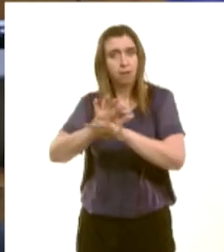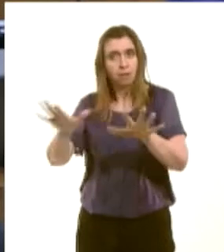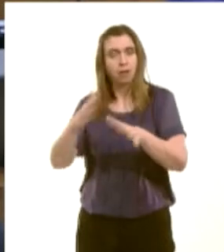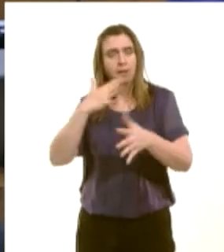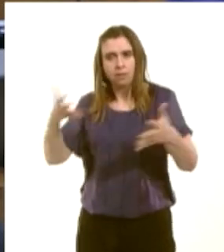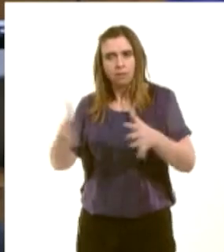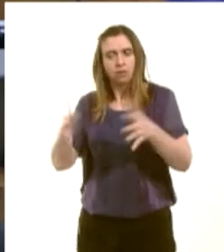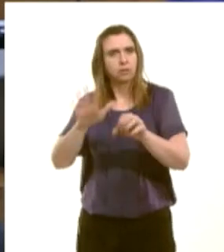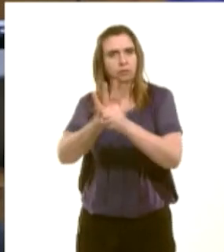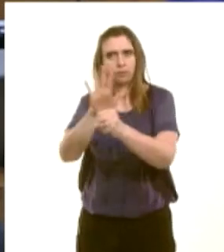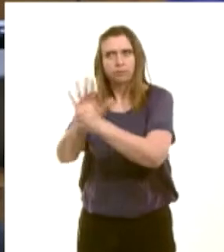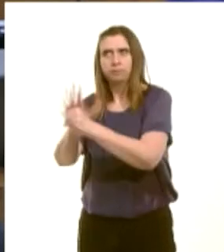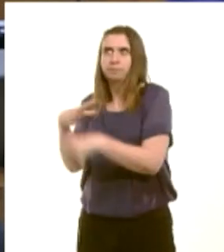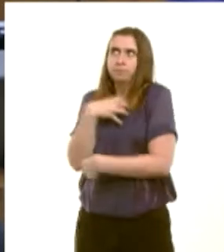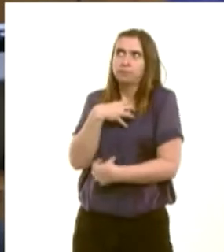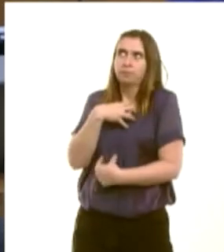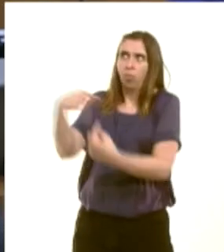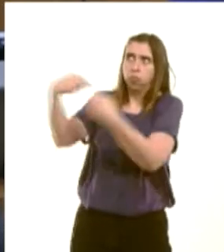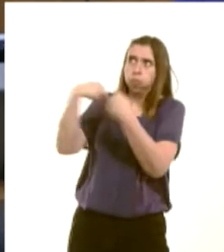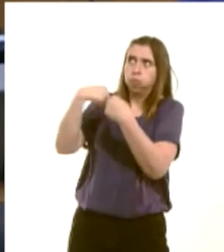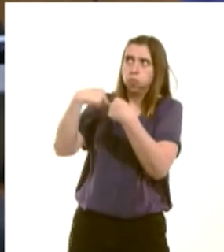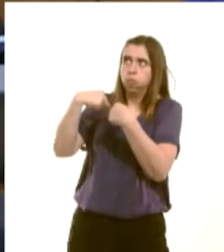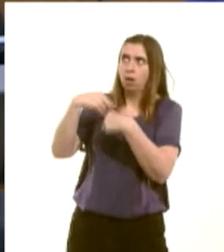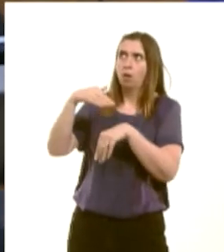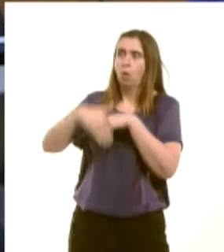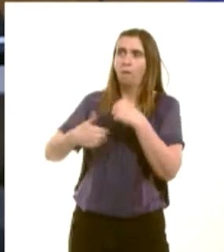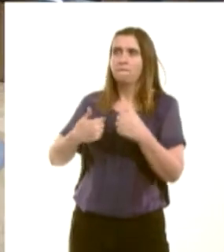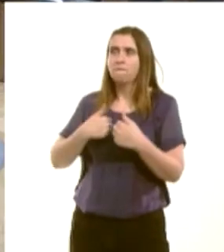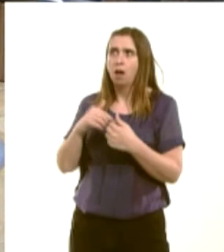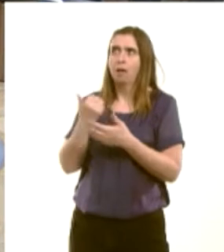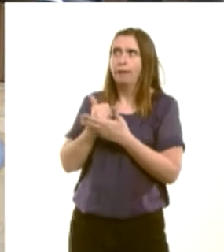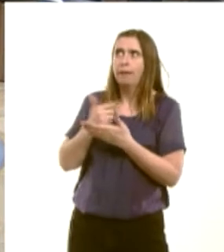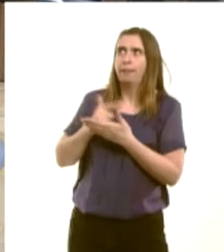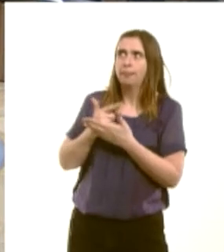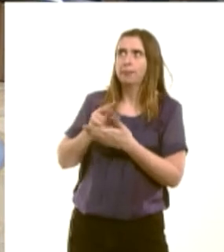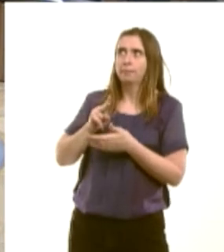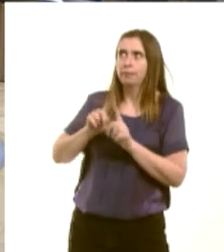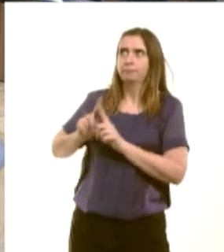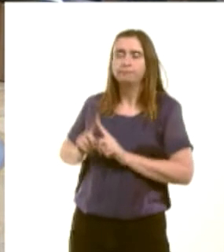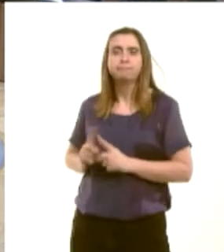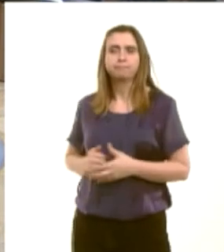local authority advice and support in order to access training, where they feel thatís